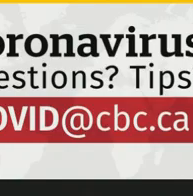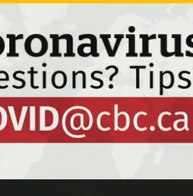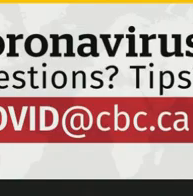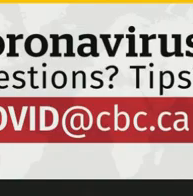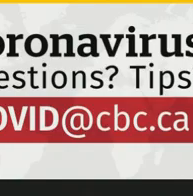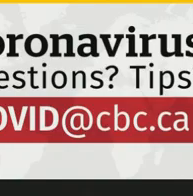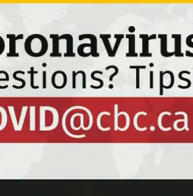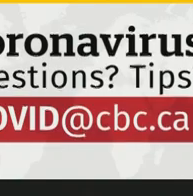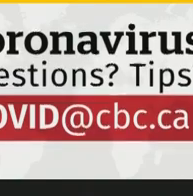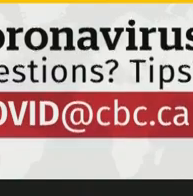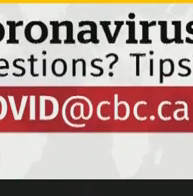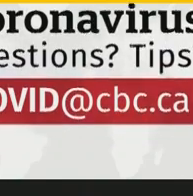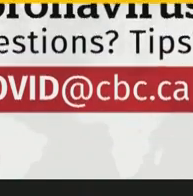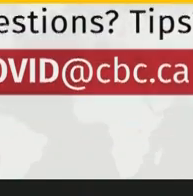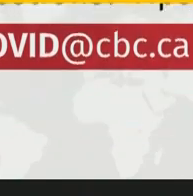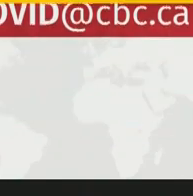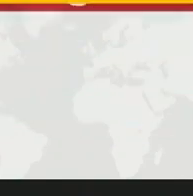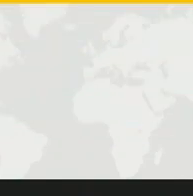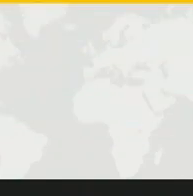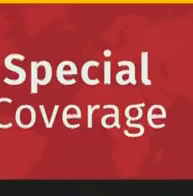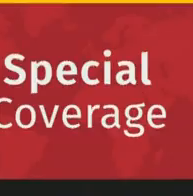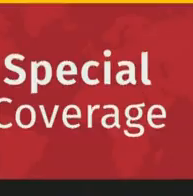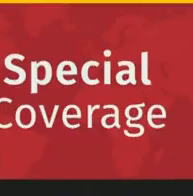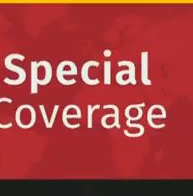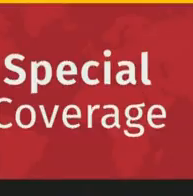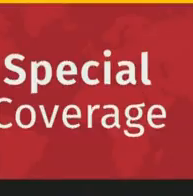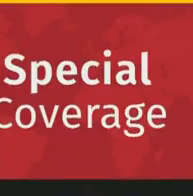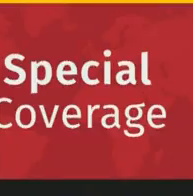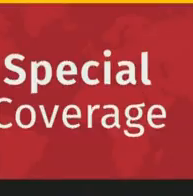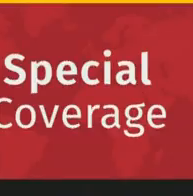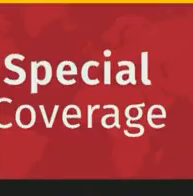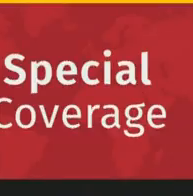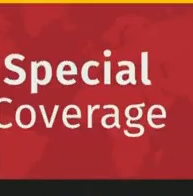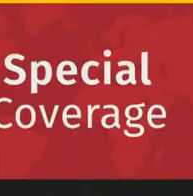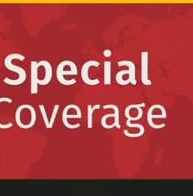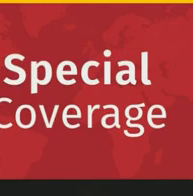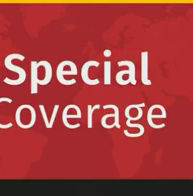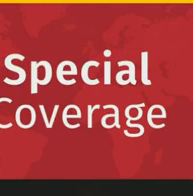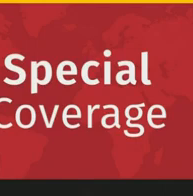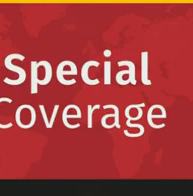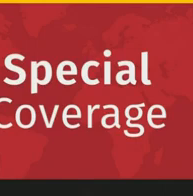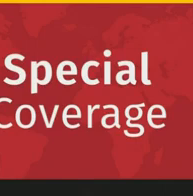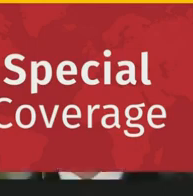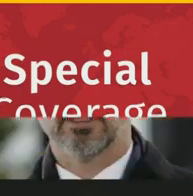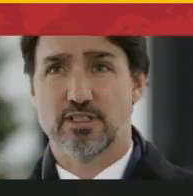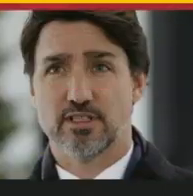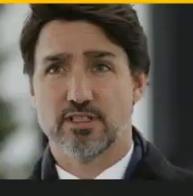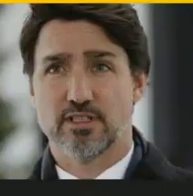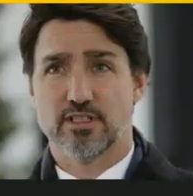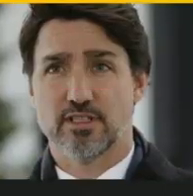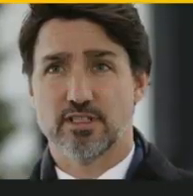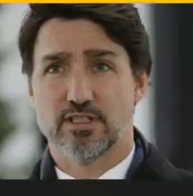VERY BENEFICIAL TO SEE THE FRAMES OF THE REFERENCE AND THE NUMBERS PUT FORTH BY MEDICAL OFFICIALS.